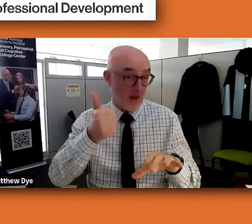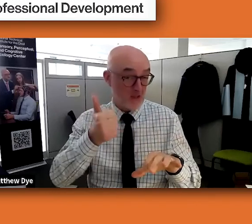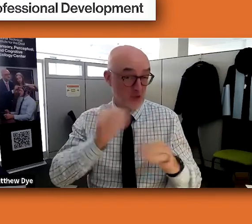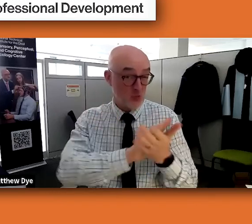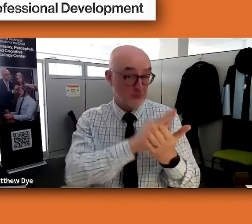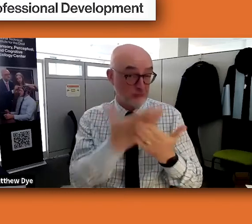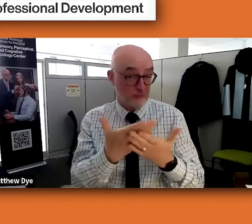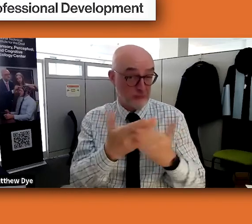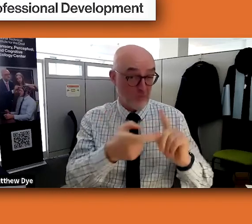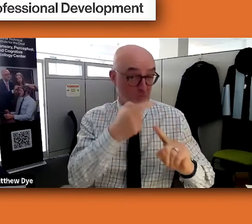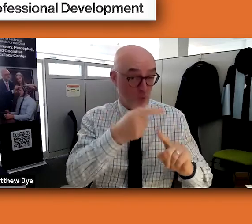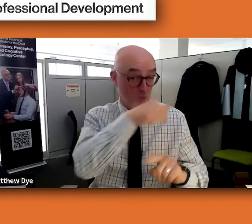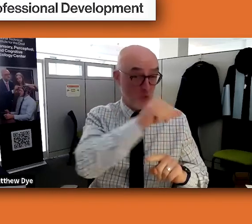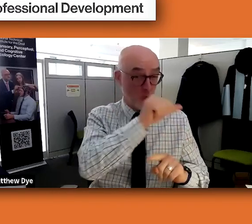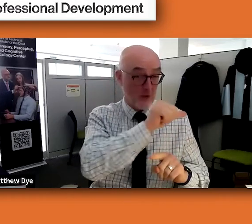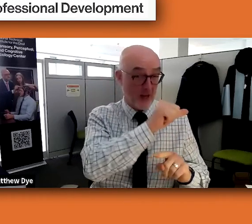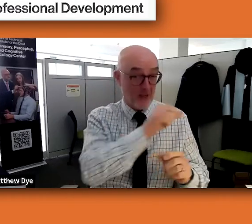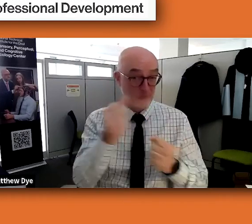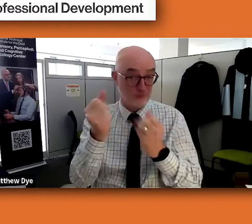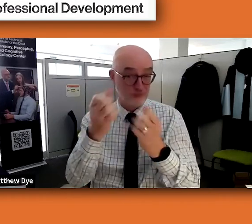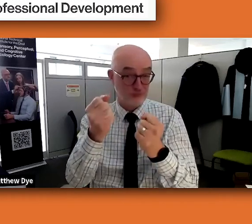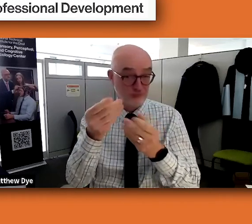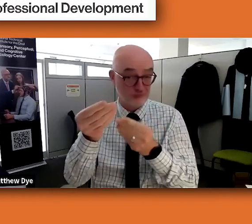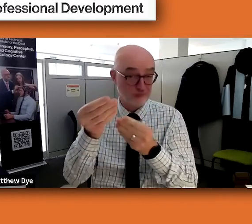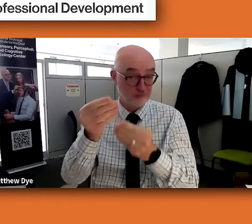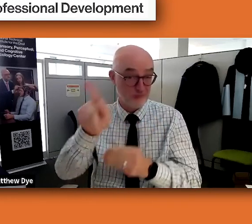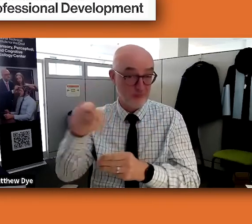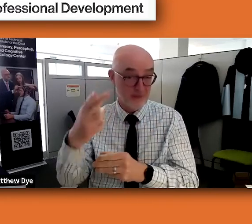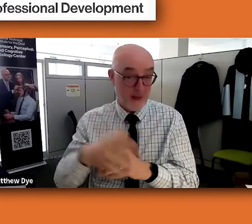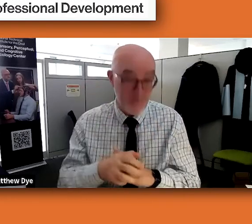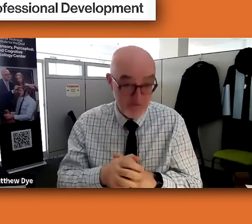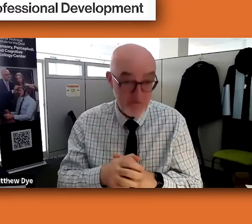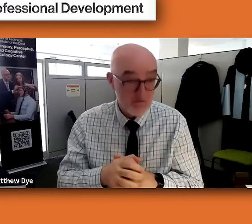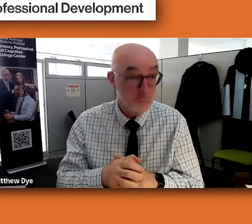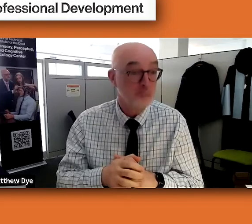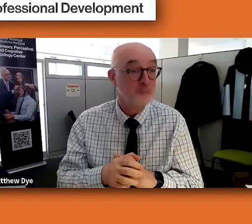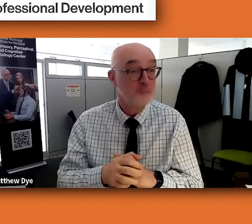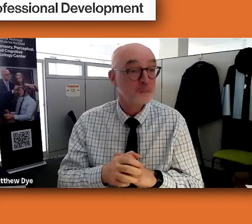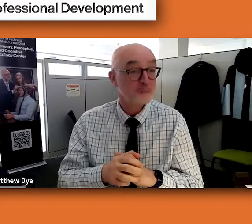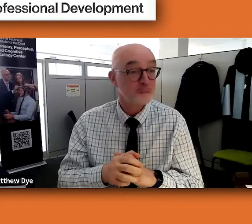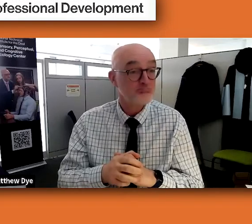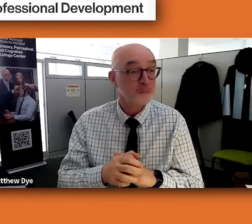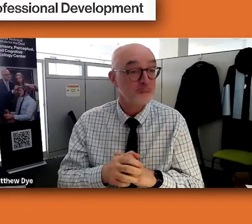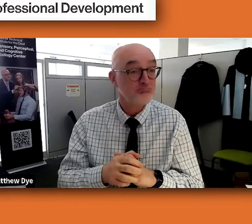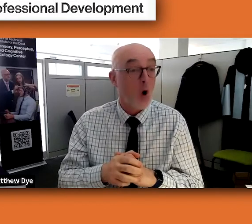And I will try my best to interpret the questions from the Q&A.